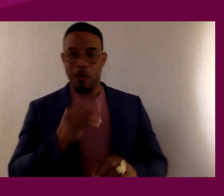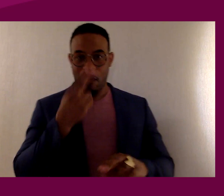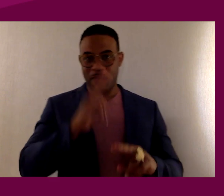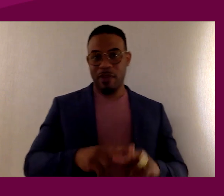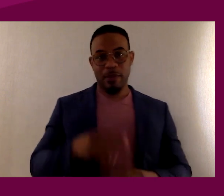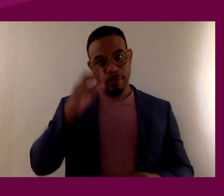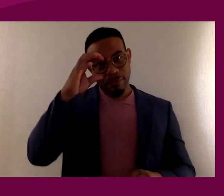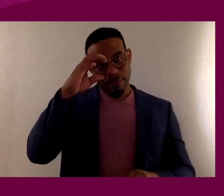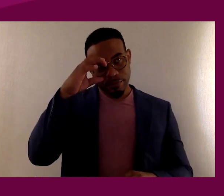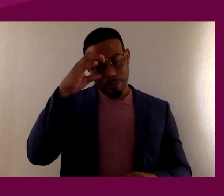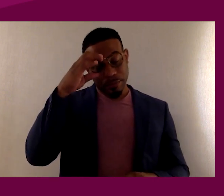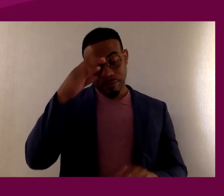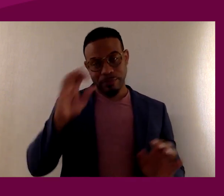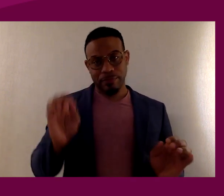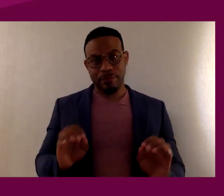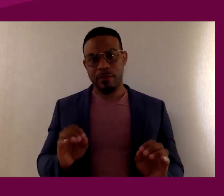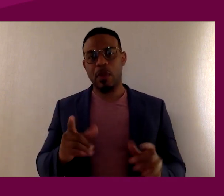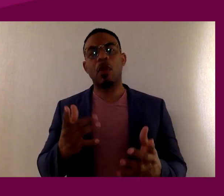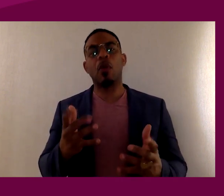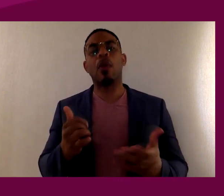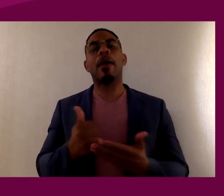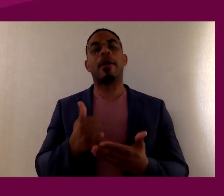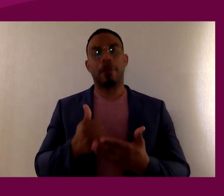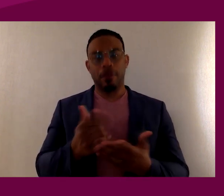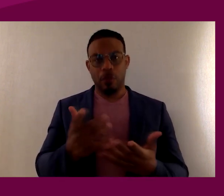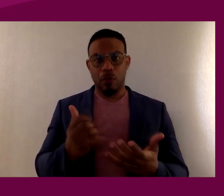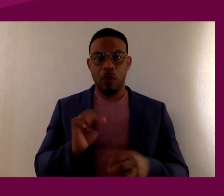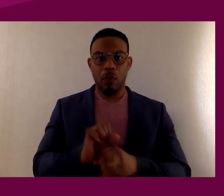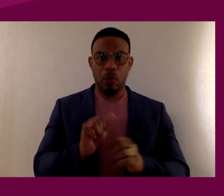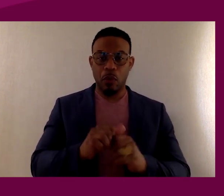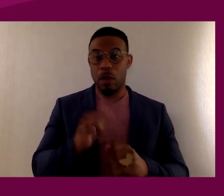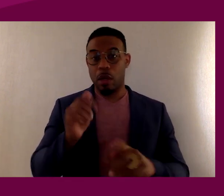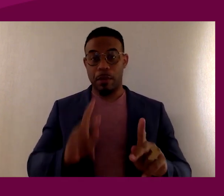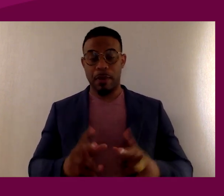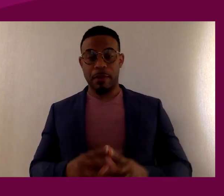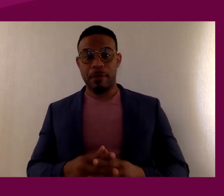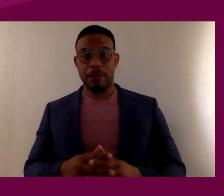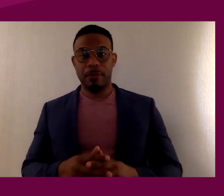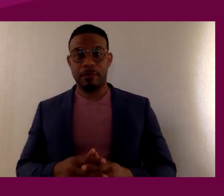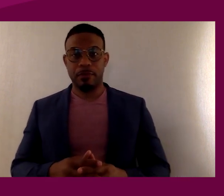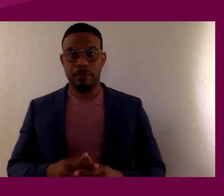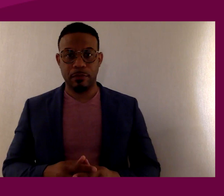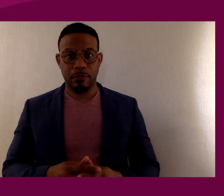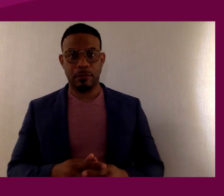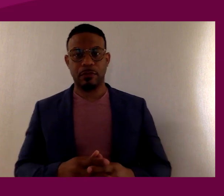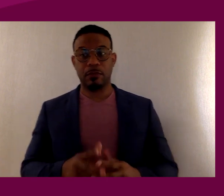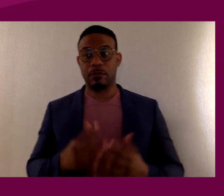you. Doing it alone is no fun. Just no fun. You want help. You want to work with other people.